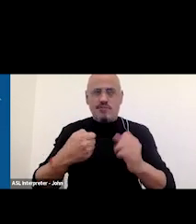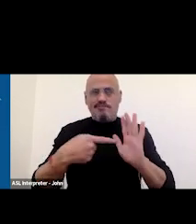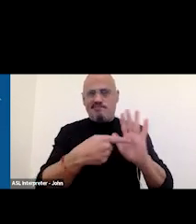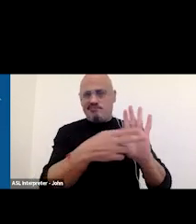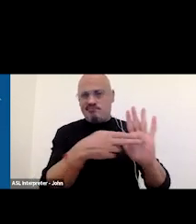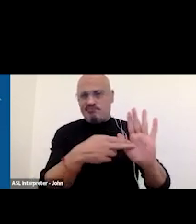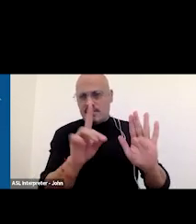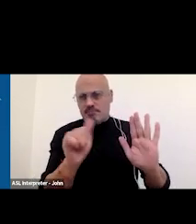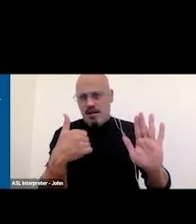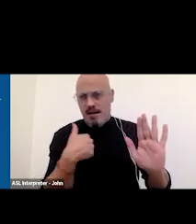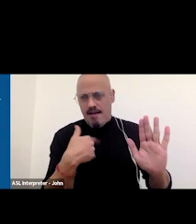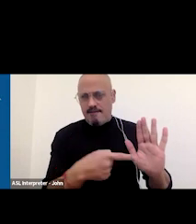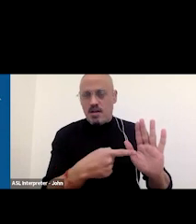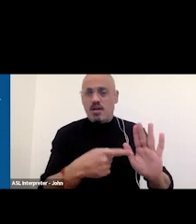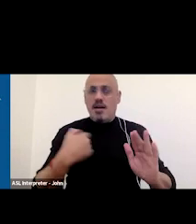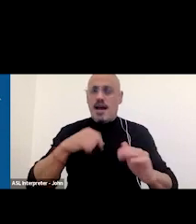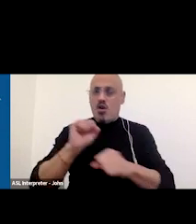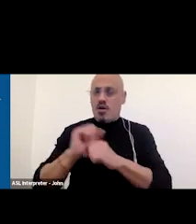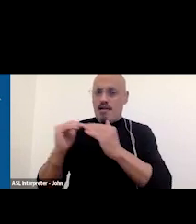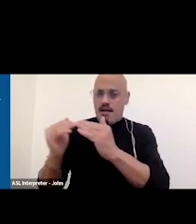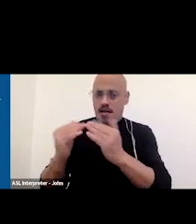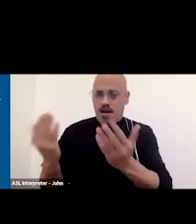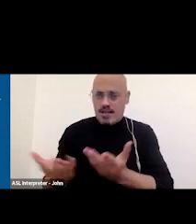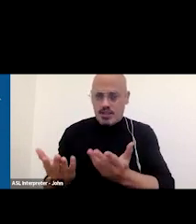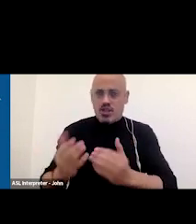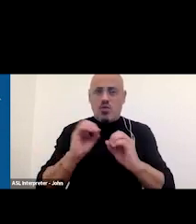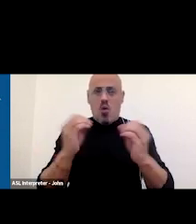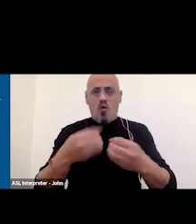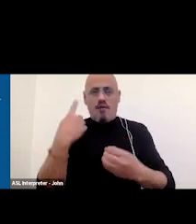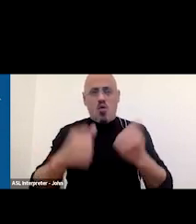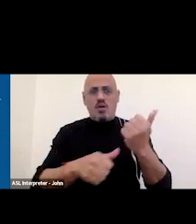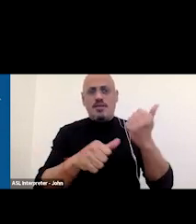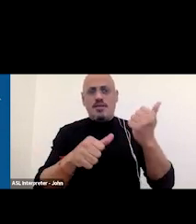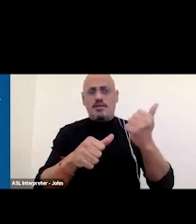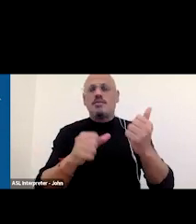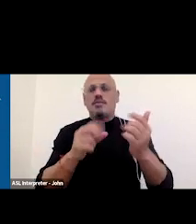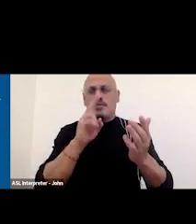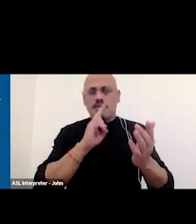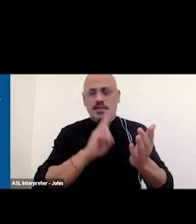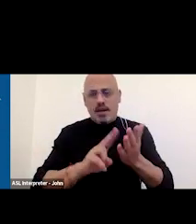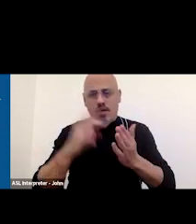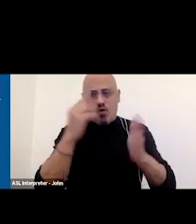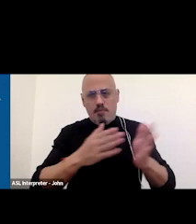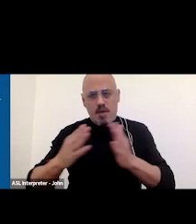Our HHS colleagues at ASPE, which is the Office of the Assistant Secretary for Planning and Evaluation,